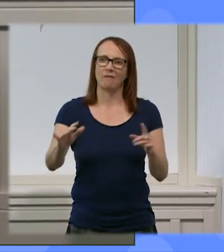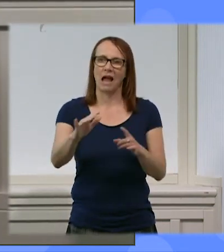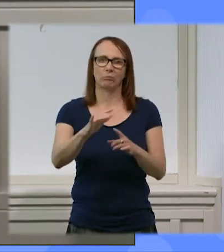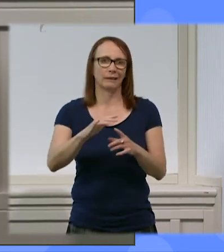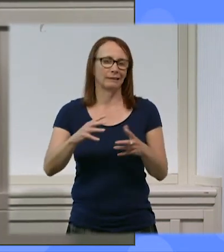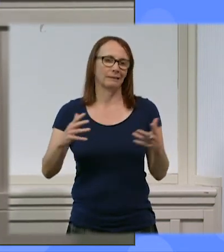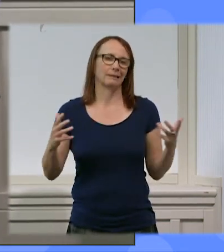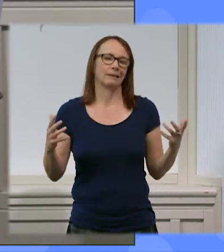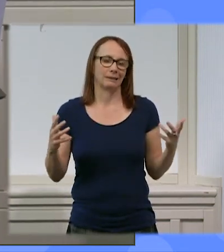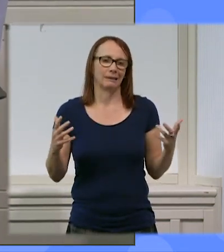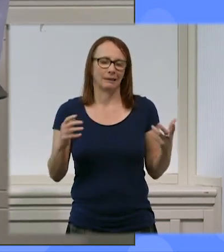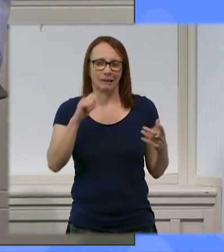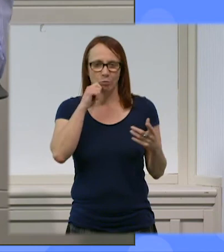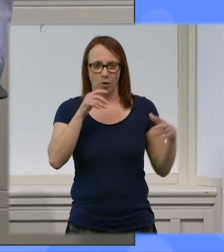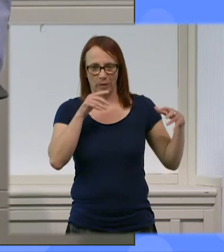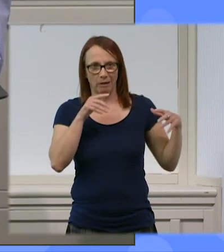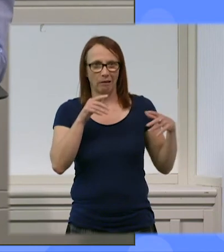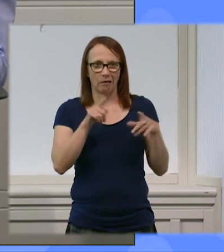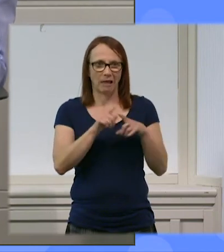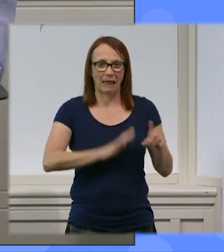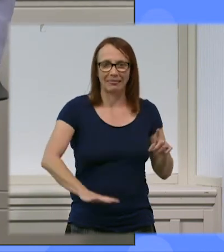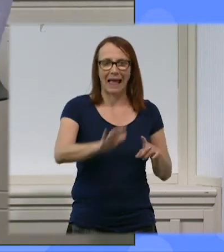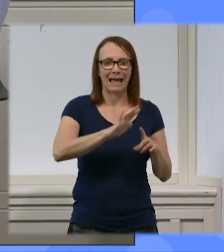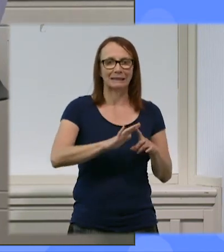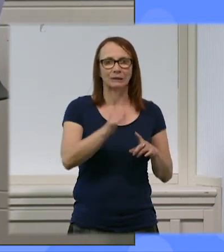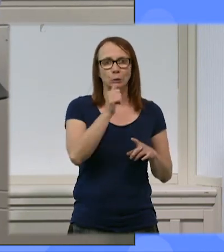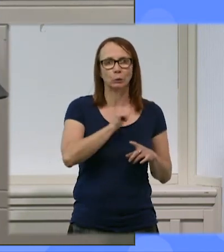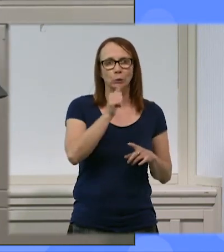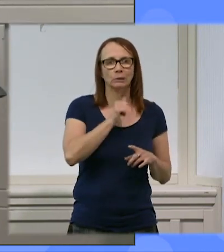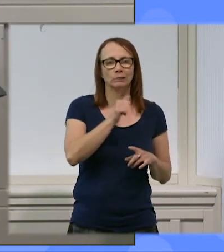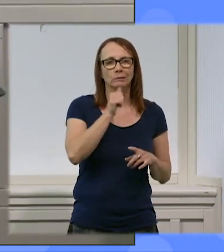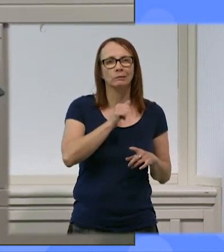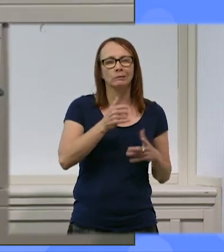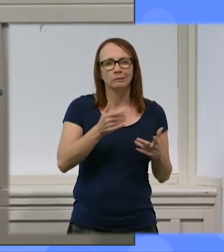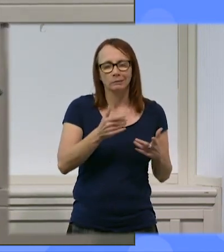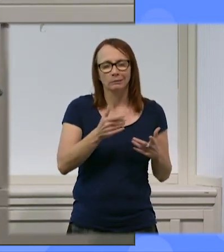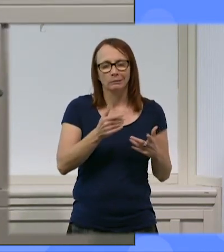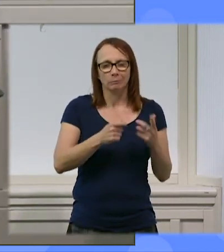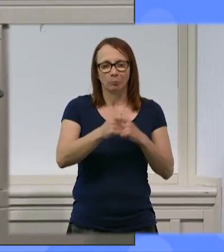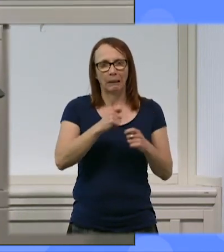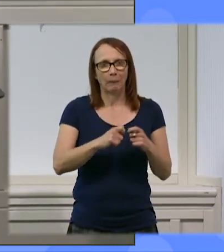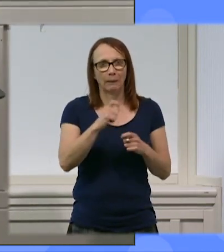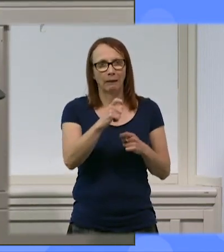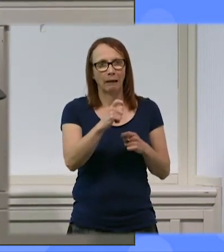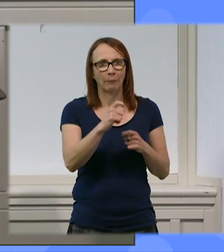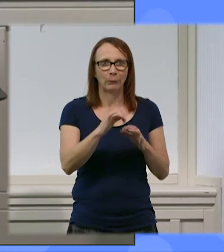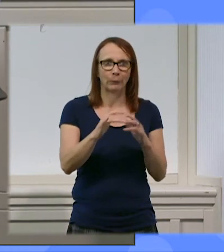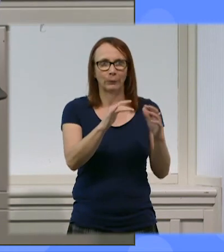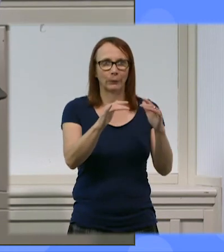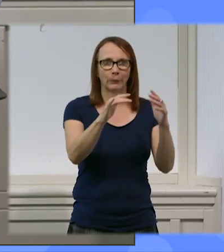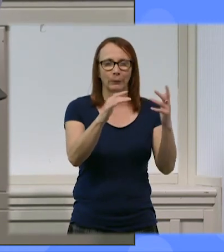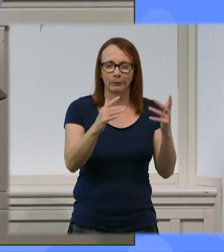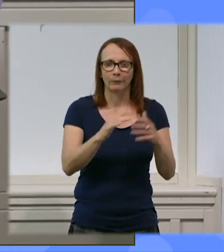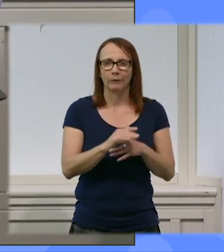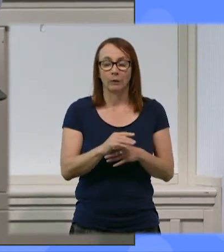emissions from land use peatlands what your what we can do is we can't say